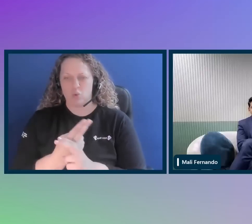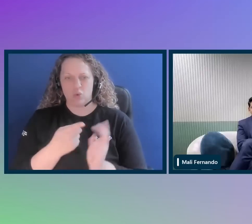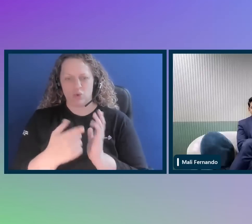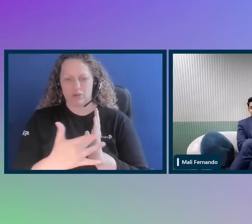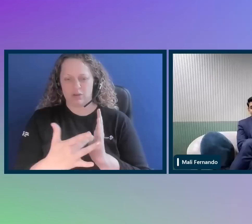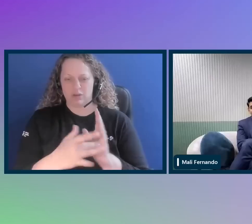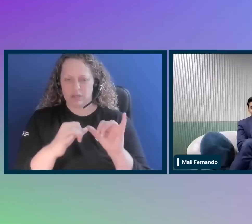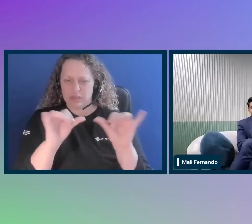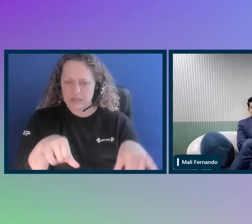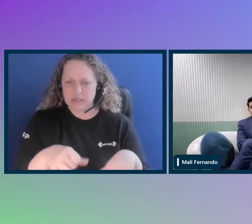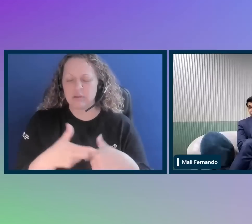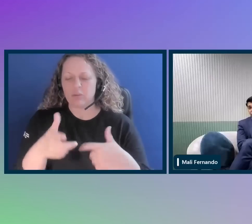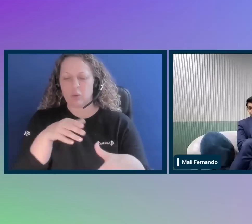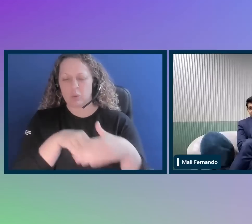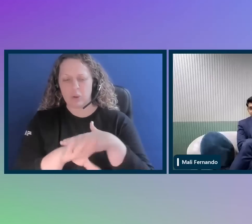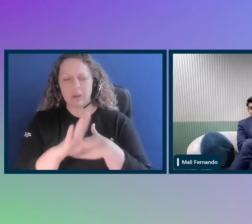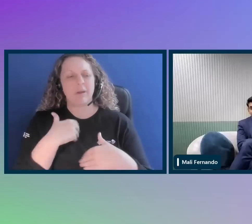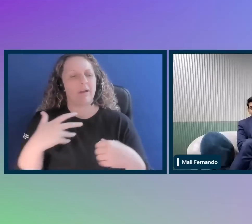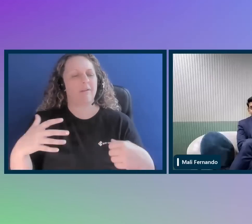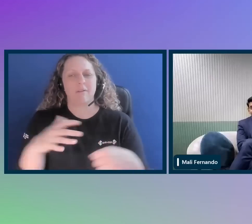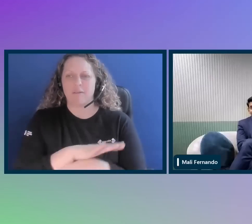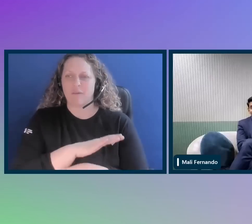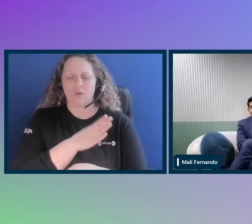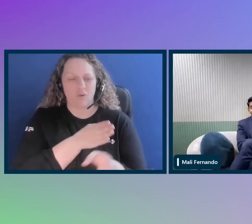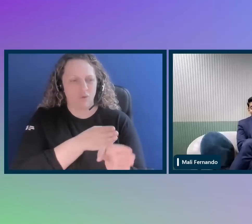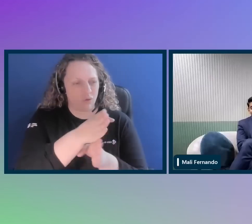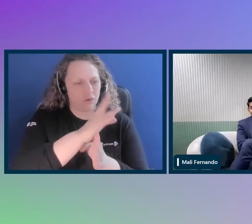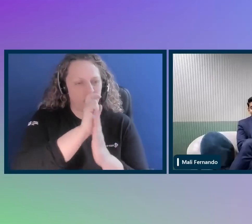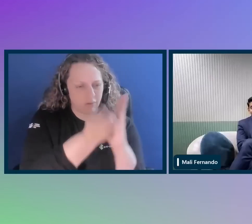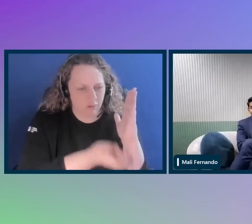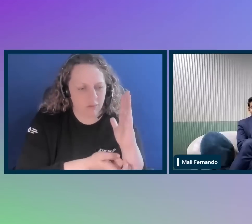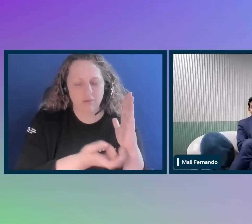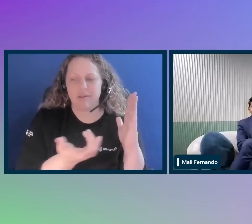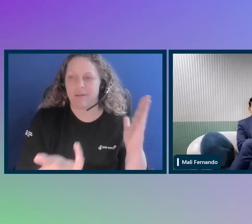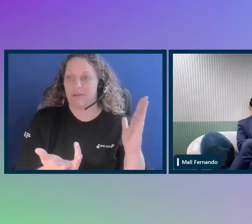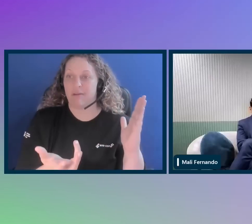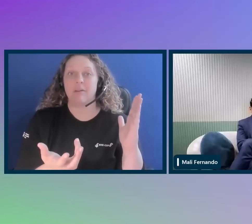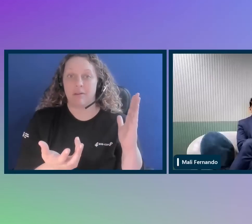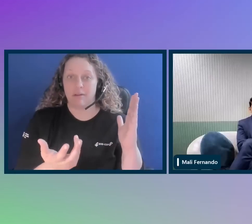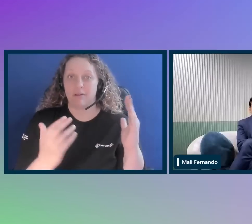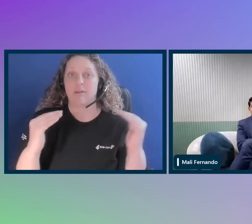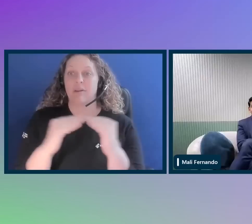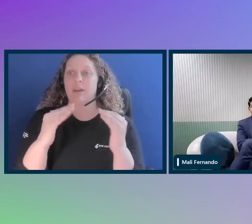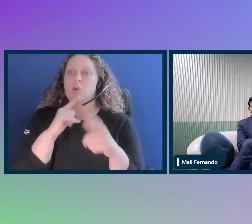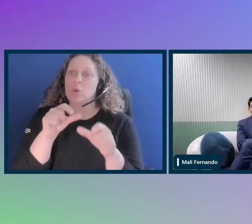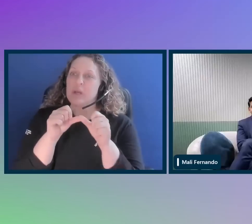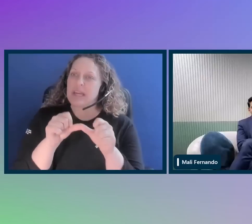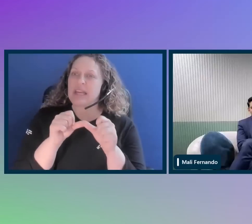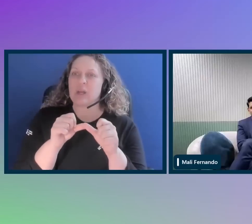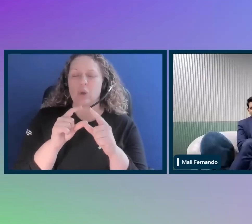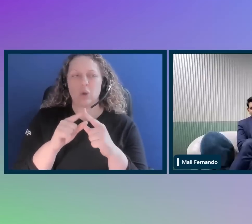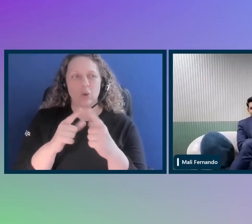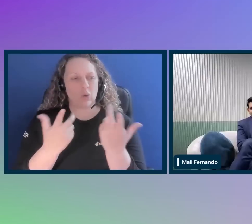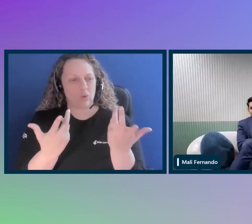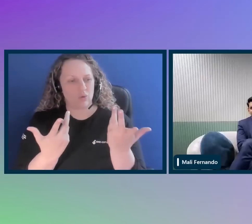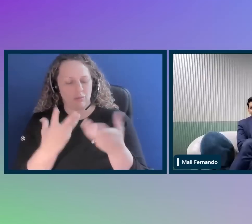are able to come in and have a fulfilling career, are able to continue to bank with us? How do we become the best?